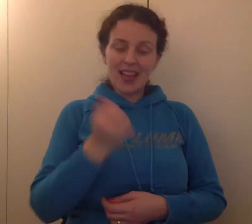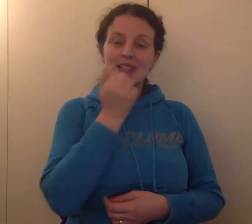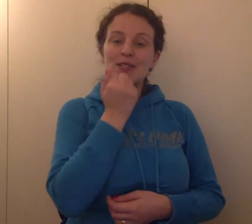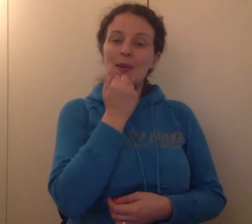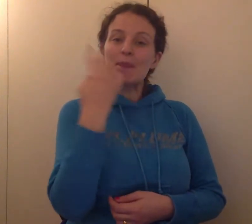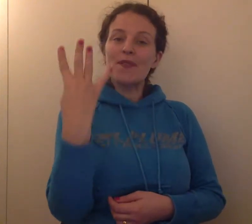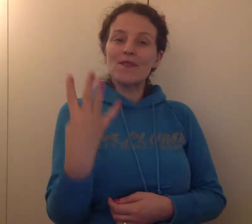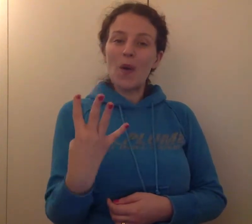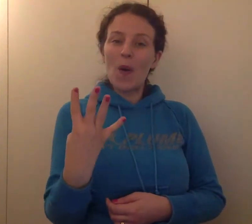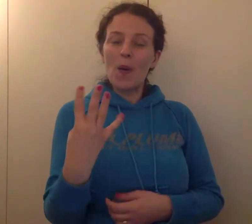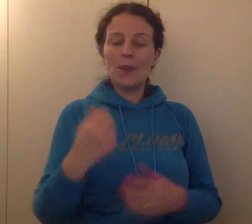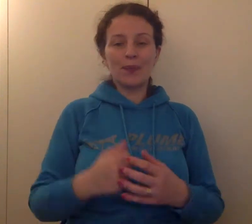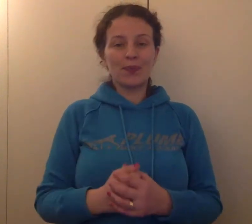Number 4